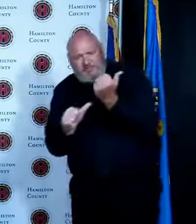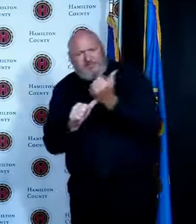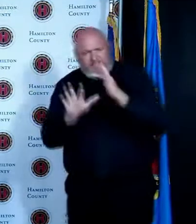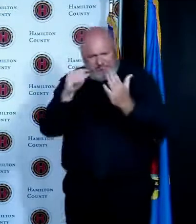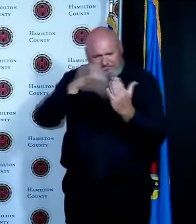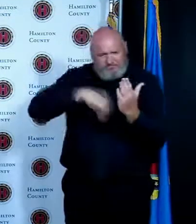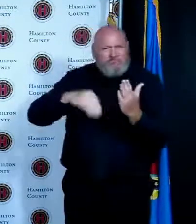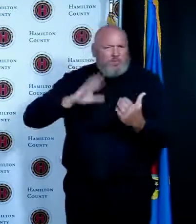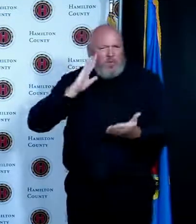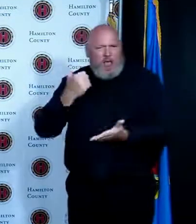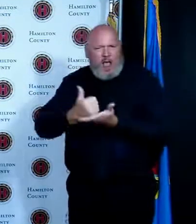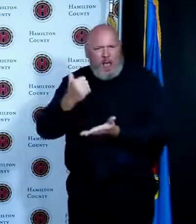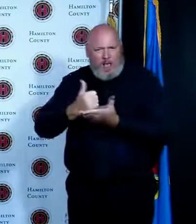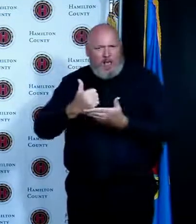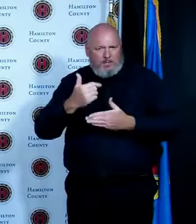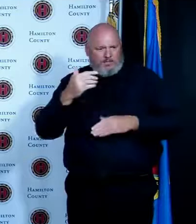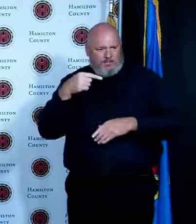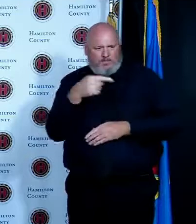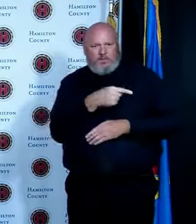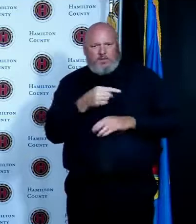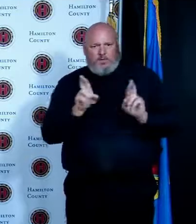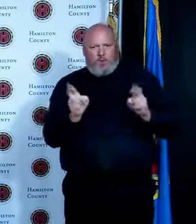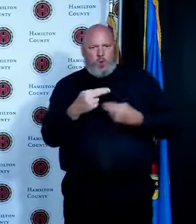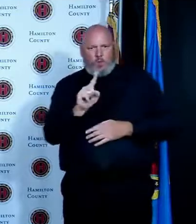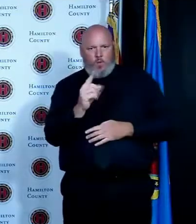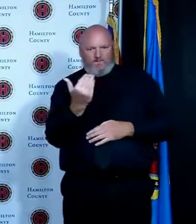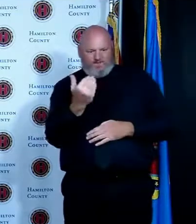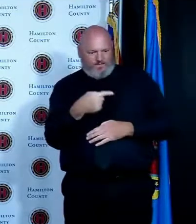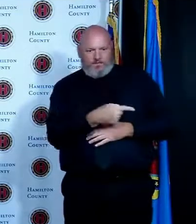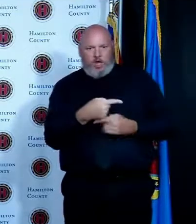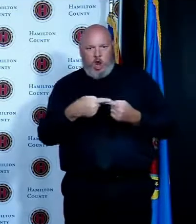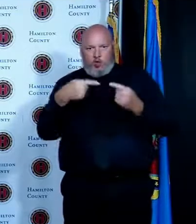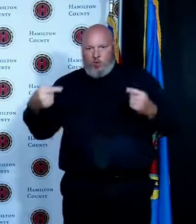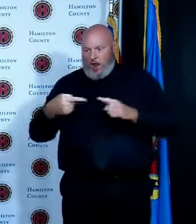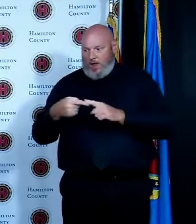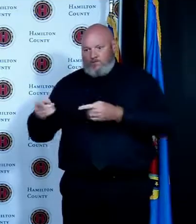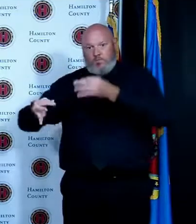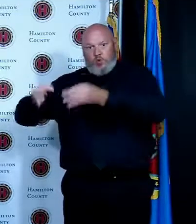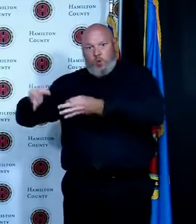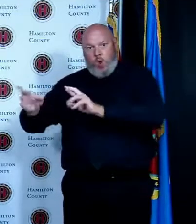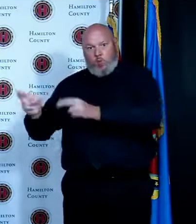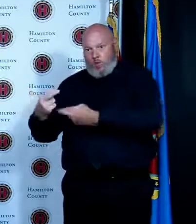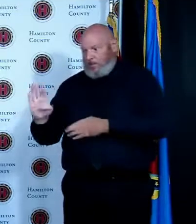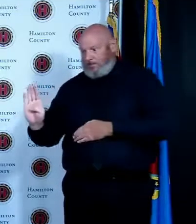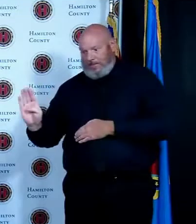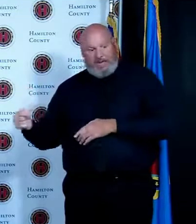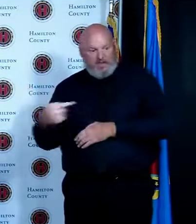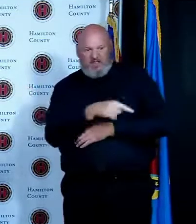to more easily find out their eviction dates because understandably people are confused about when their hearing is scheduled